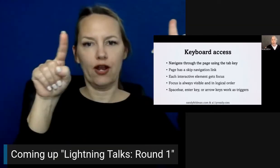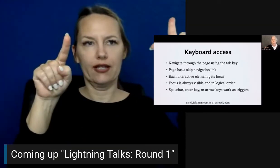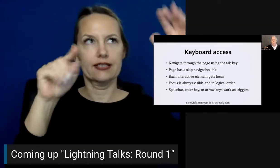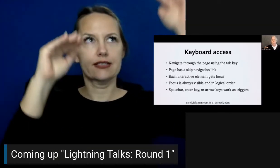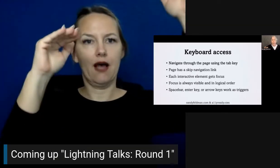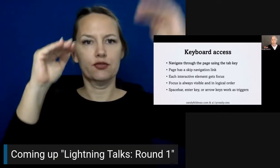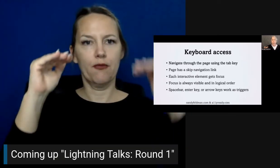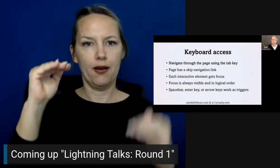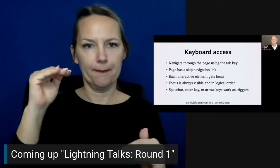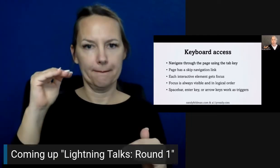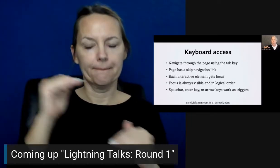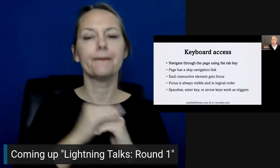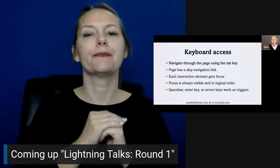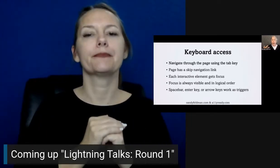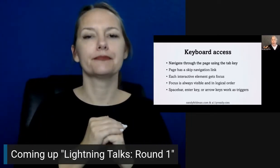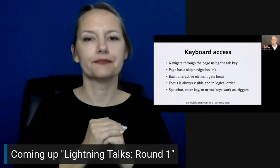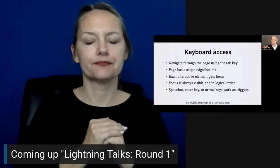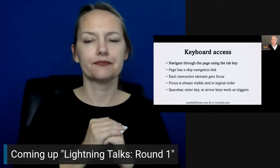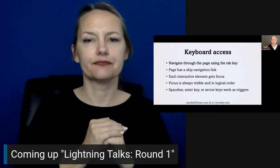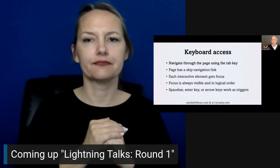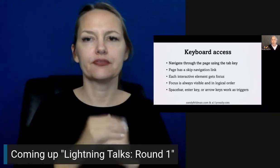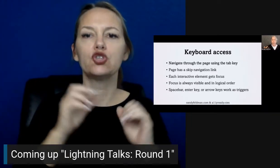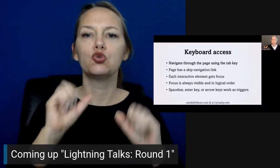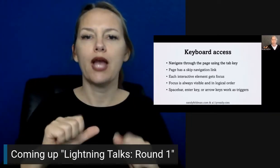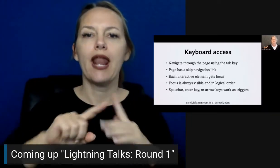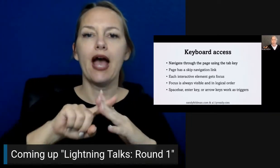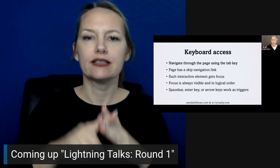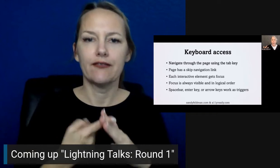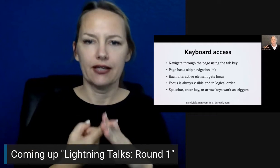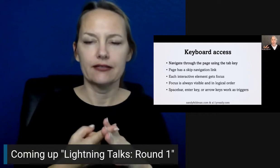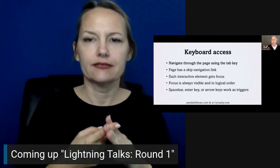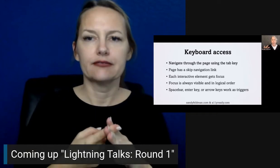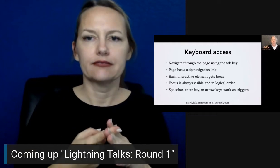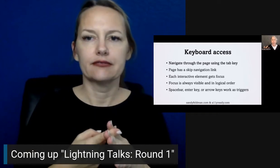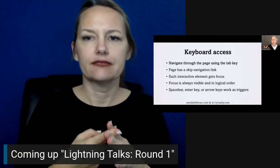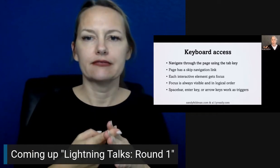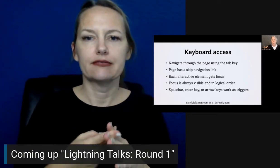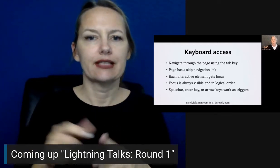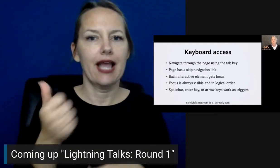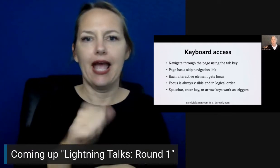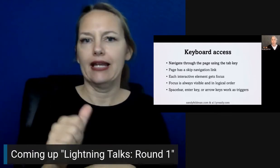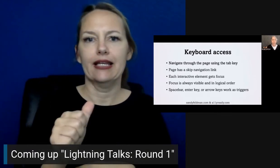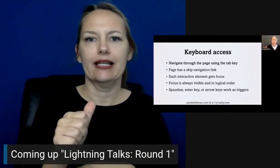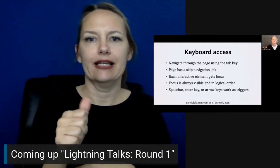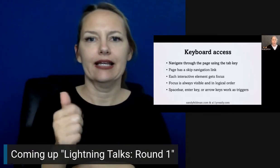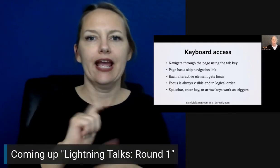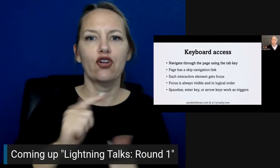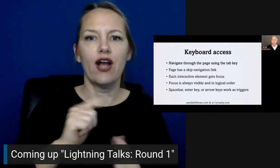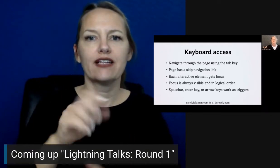And you can activate any interactive elements using your space bar,